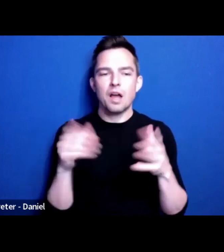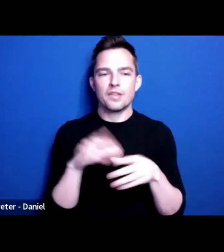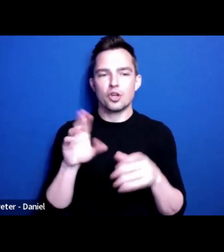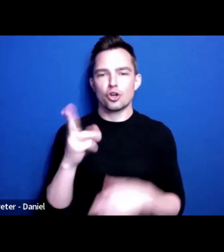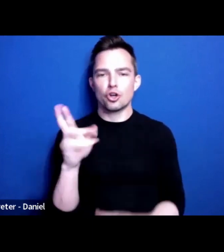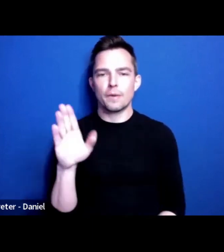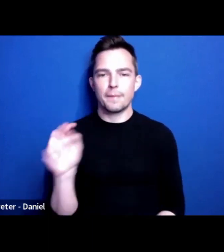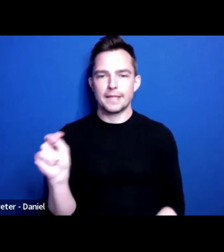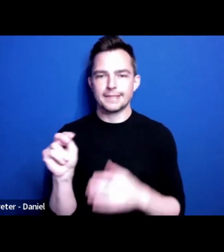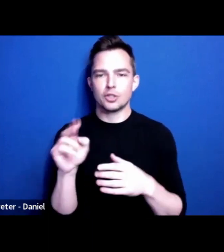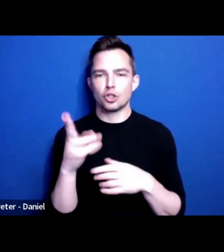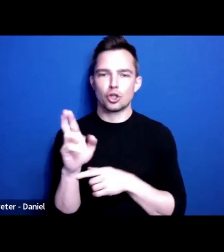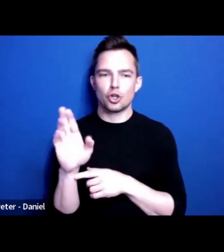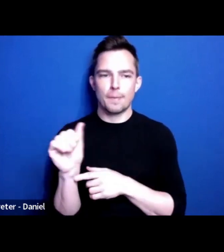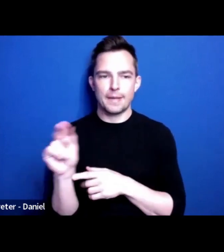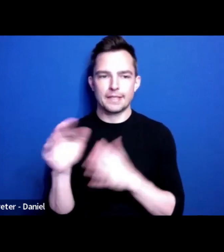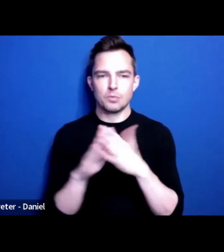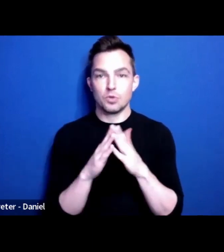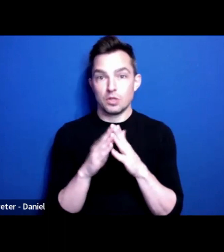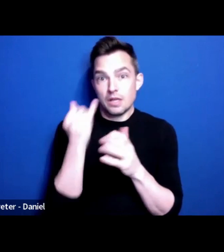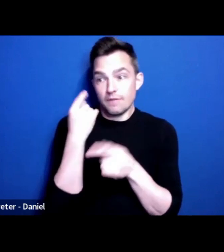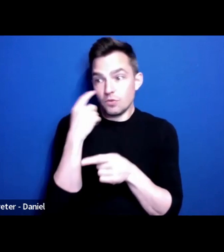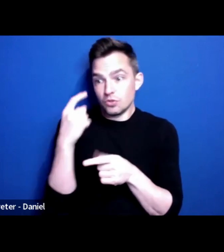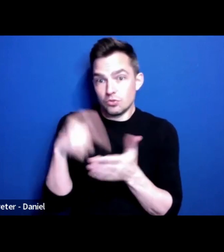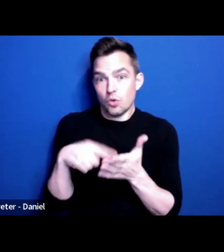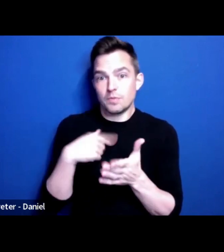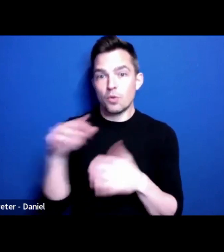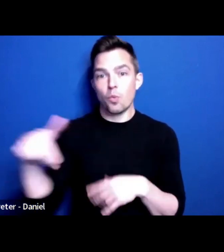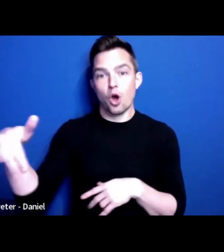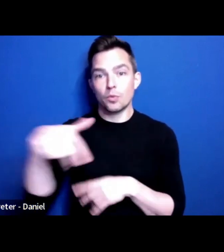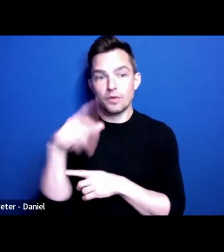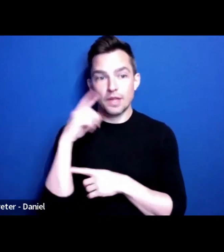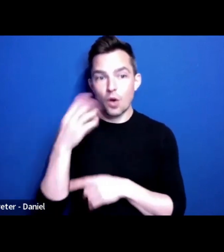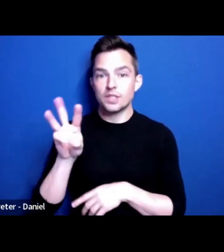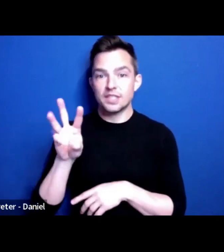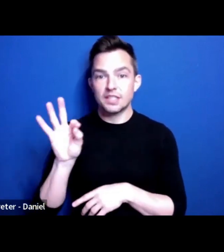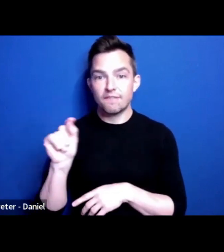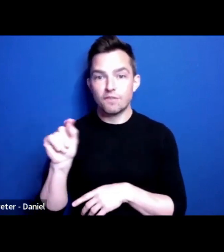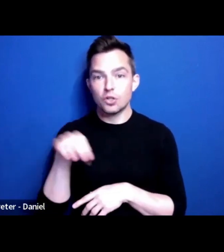saw me walking around, you know, he was saying, Wow, he's six foot, he's, he's a decent sized